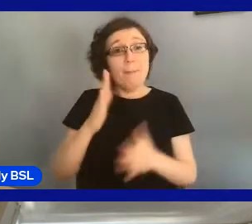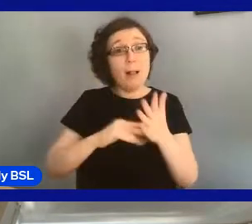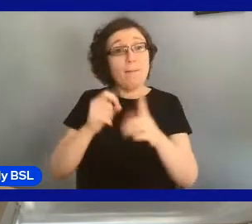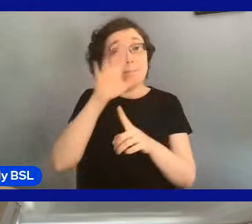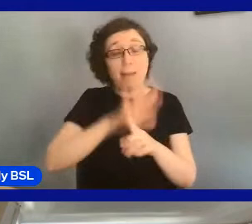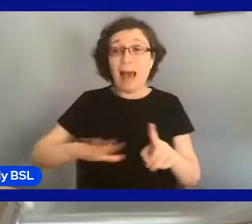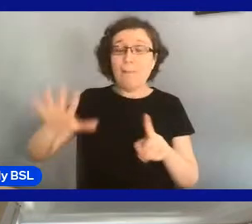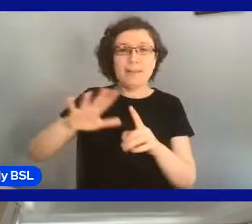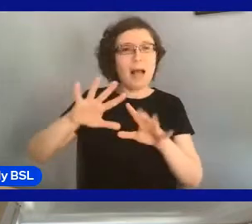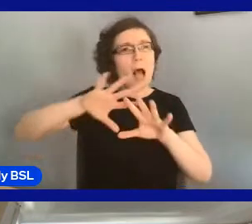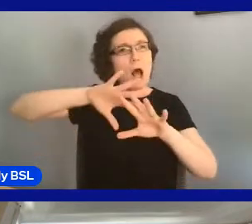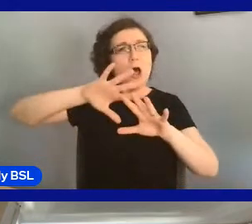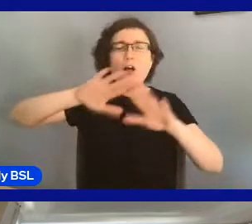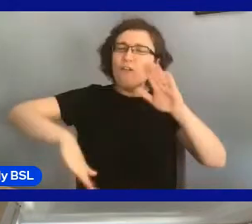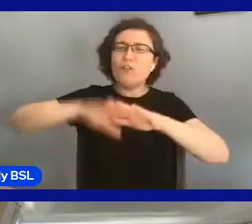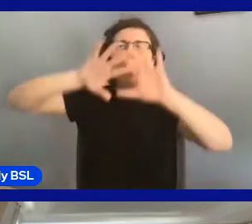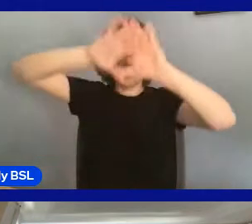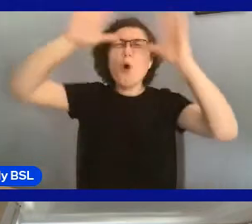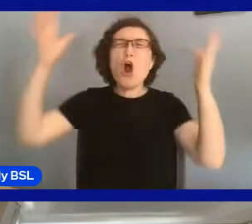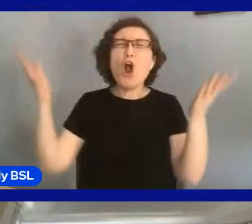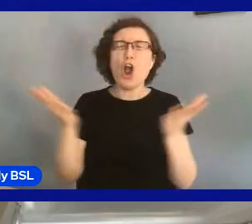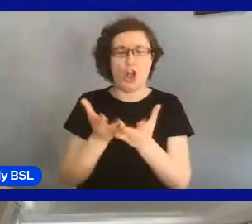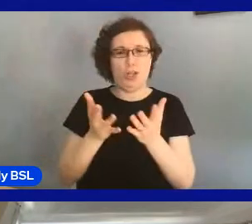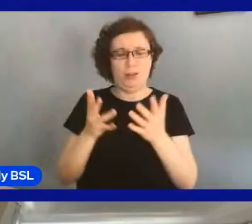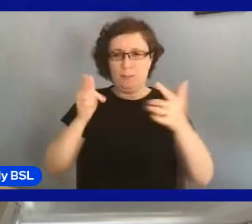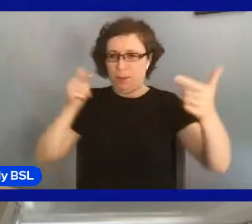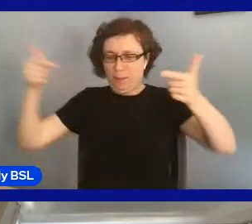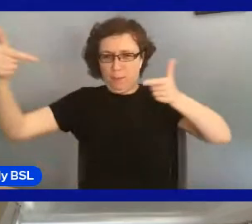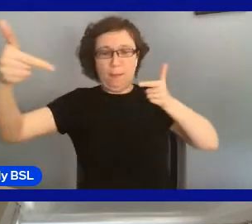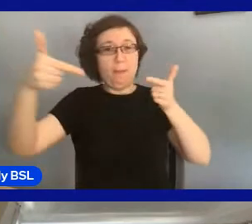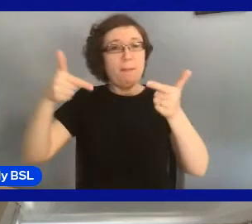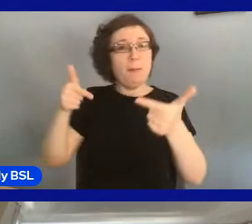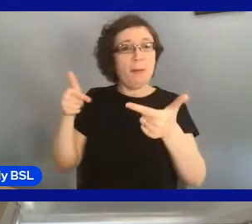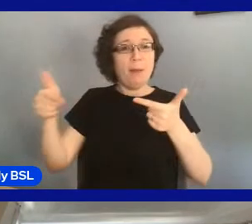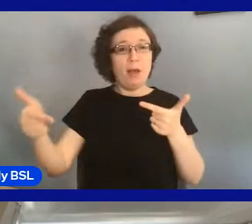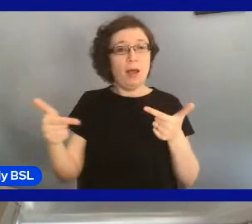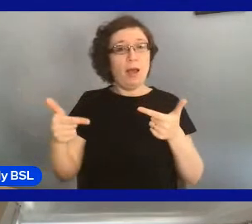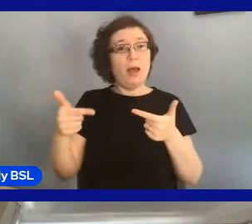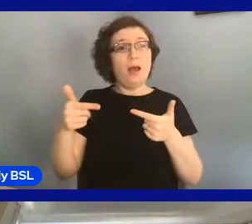you are seeing them because that person is paid to be visible on this map whereas